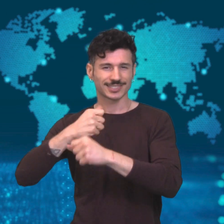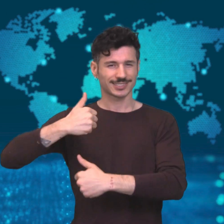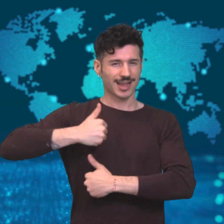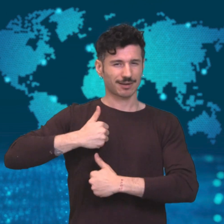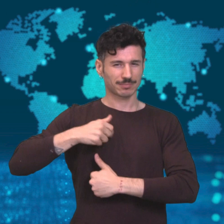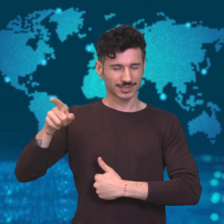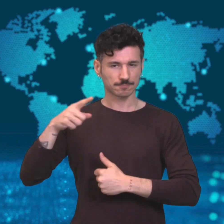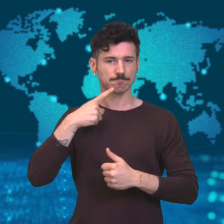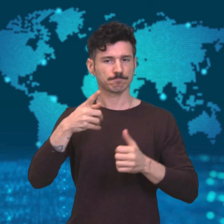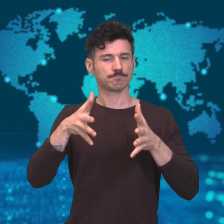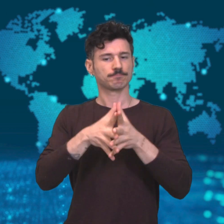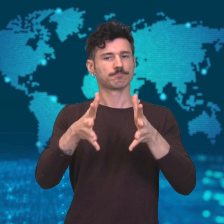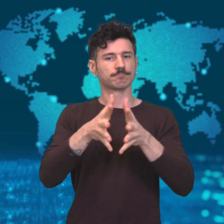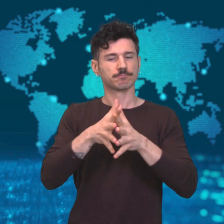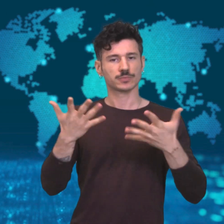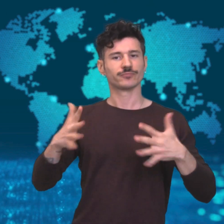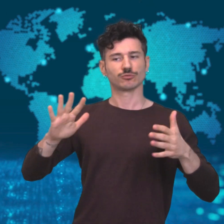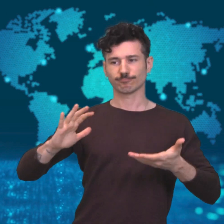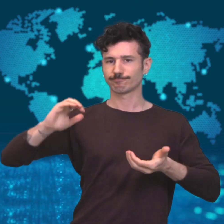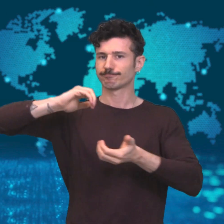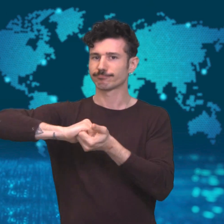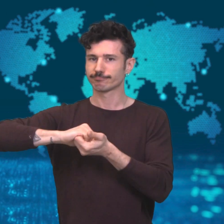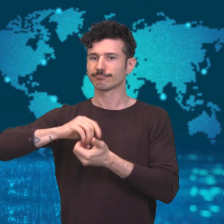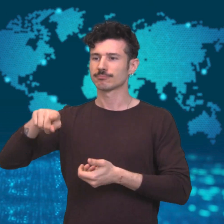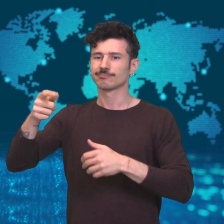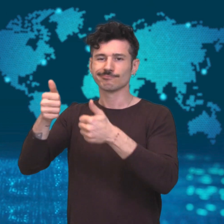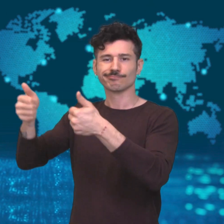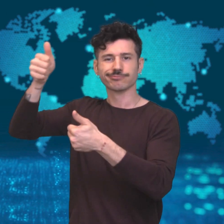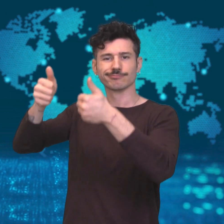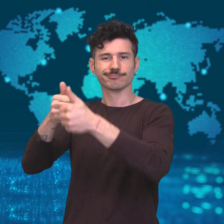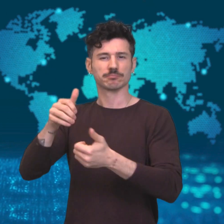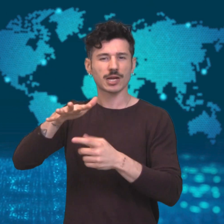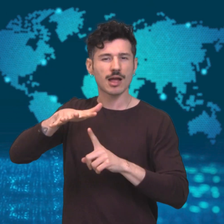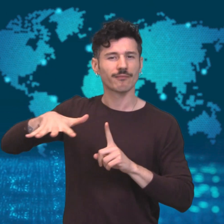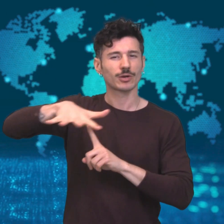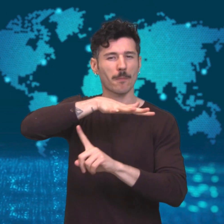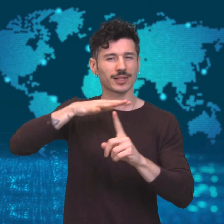year. Brazil’s Defense Minister said that the